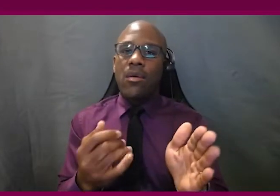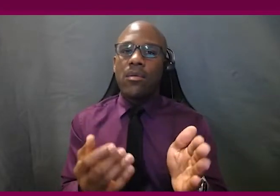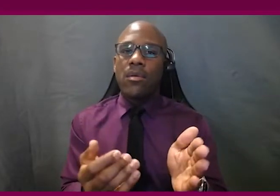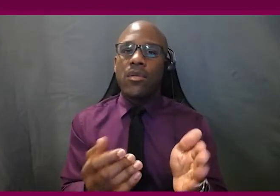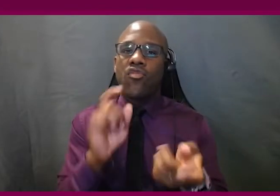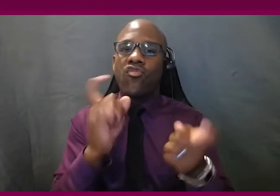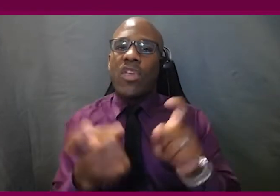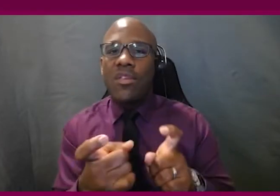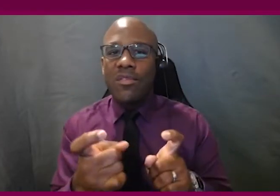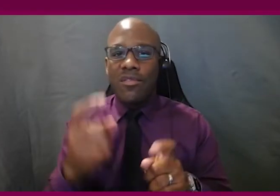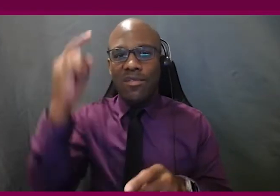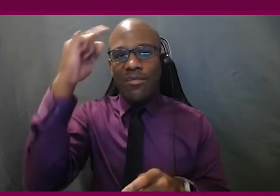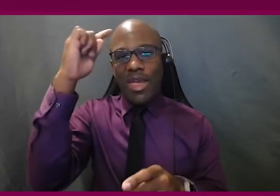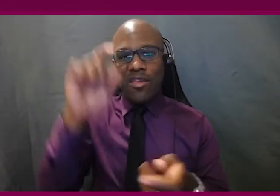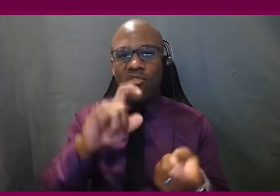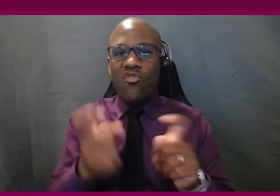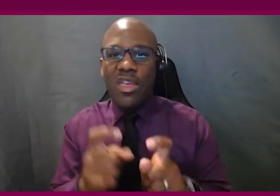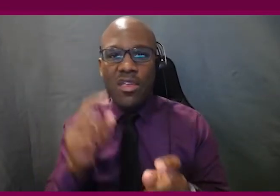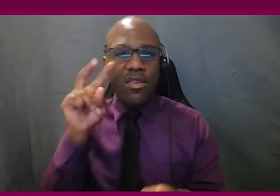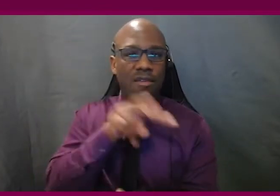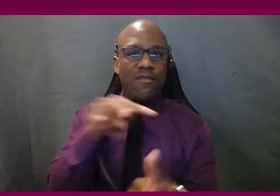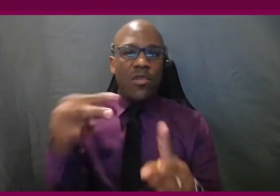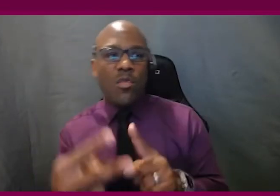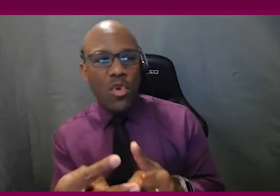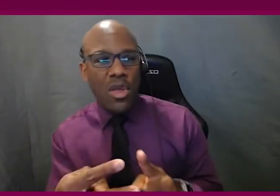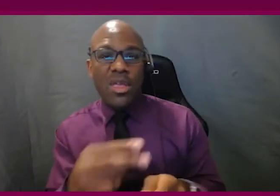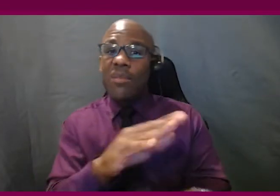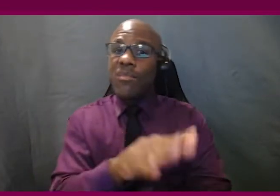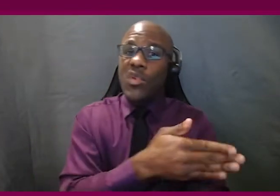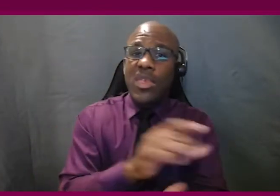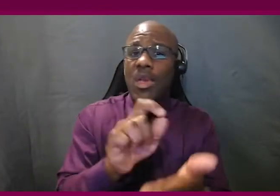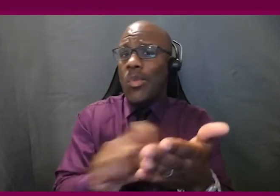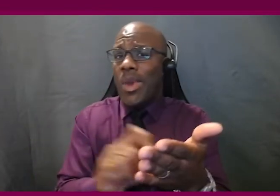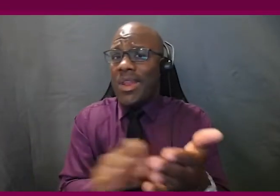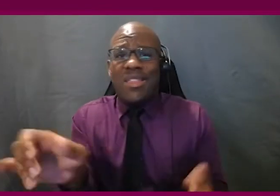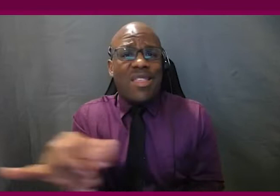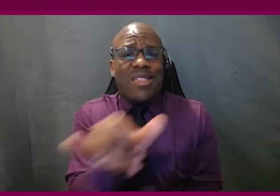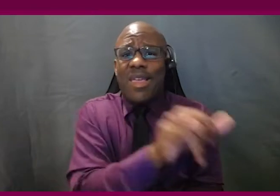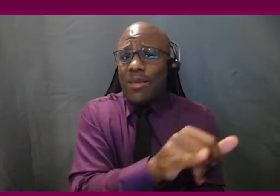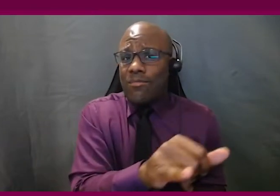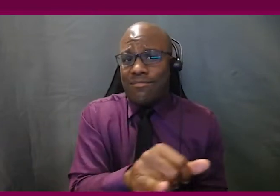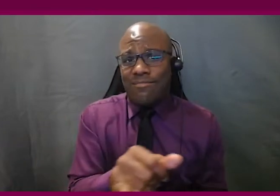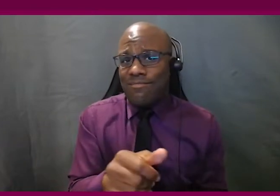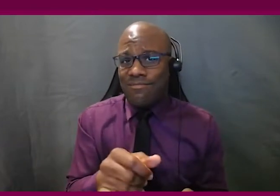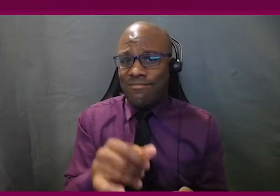Or if we're making music or writing, to be able to hear them or witness them in new ways.